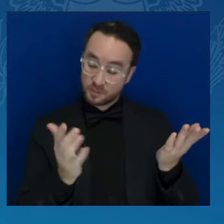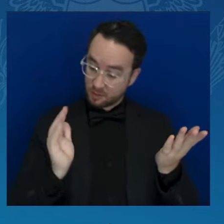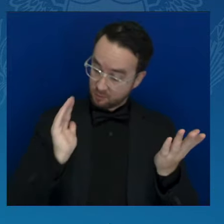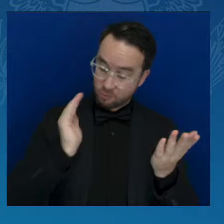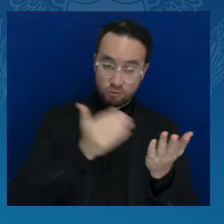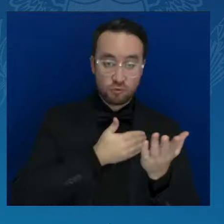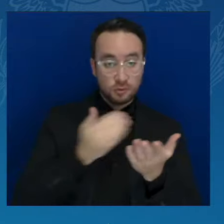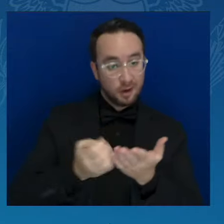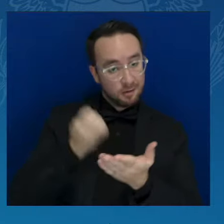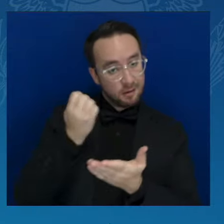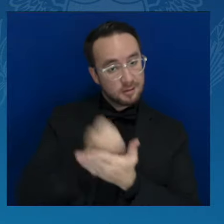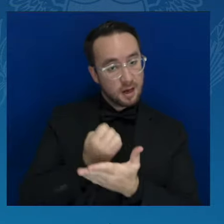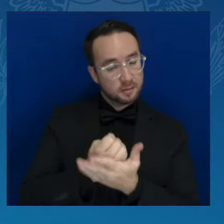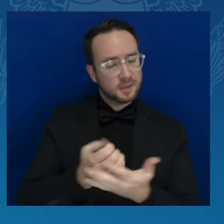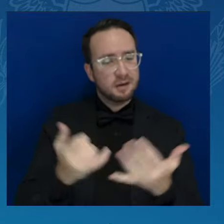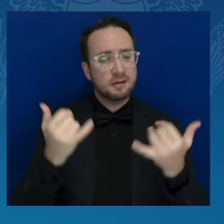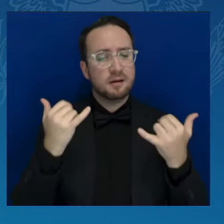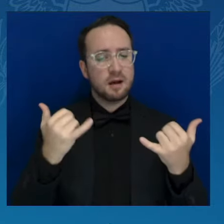including from our strategic competitors.